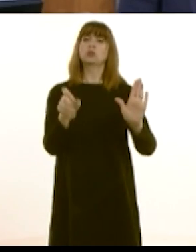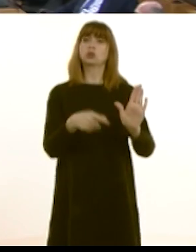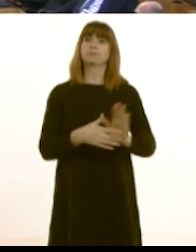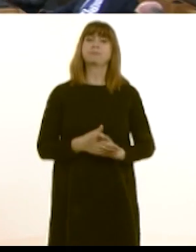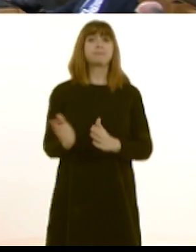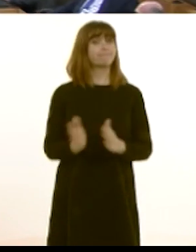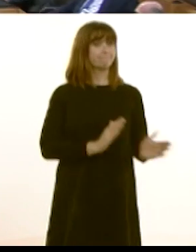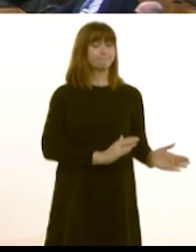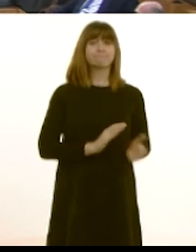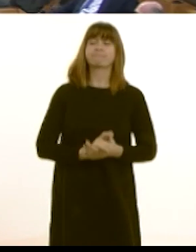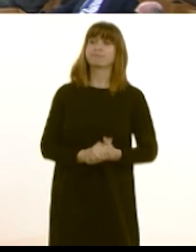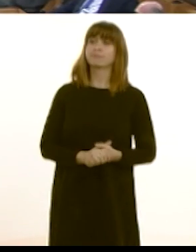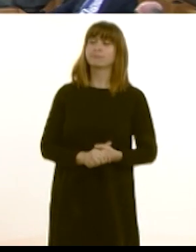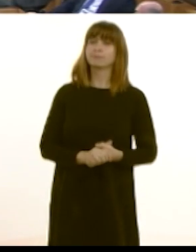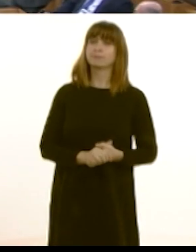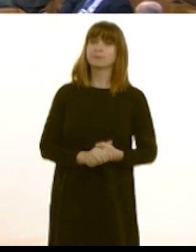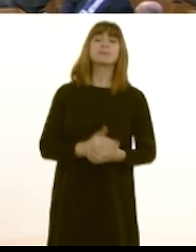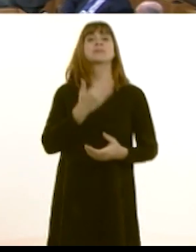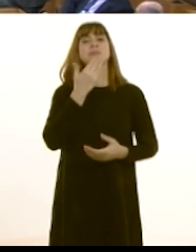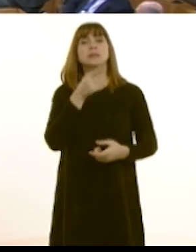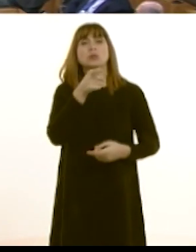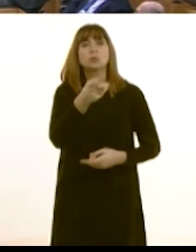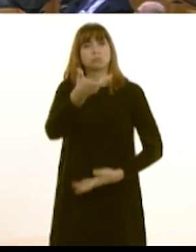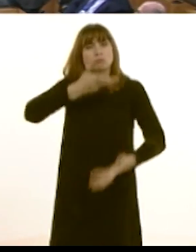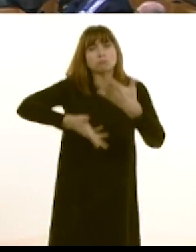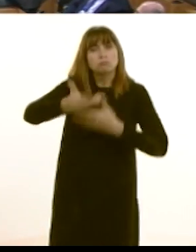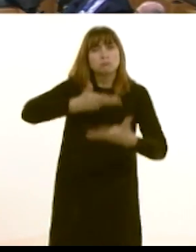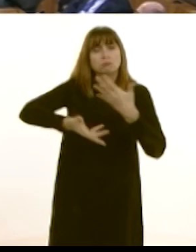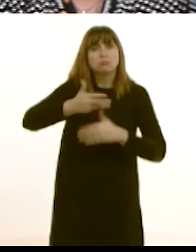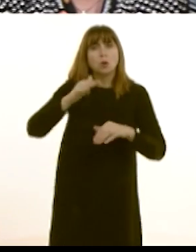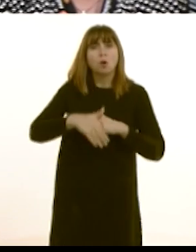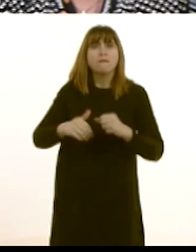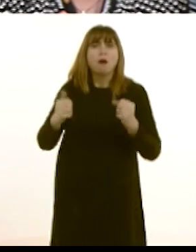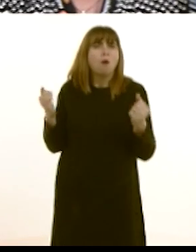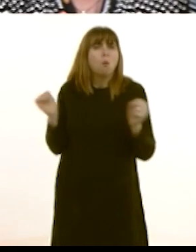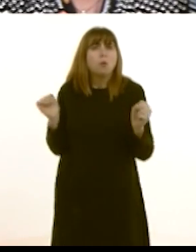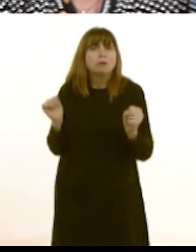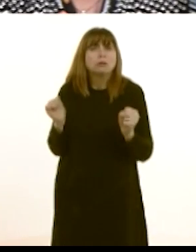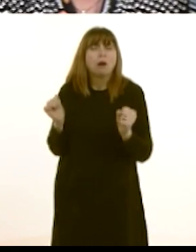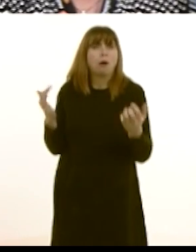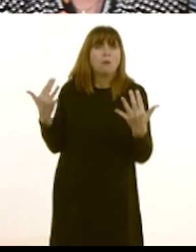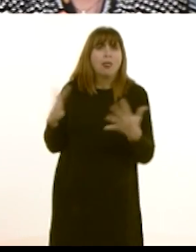William Graham: 2. Will the First Minister make a statement on the impact of extreme winter pressures on the NHS in South Wales East?